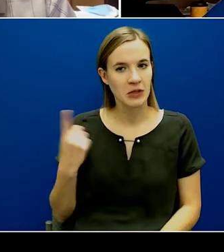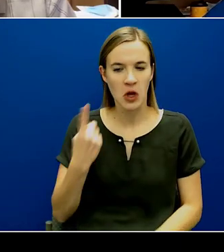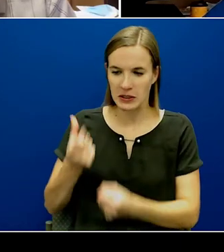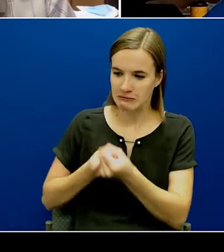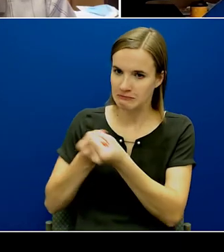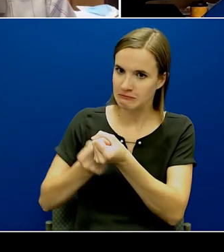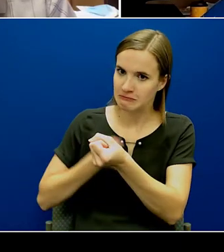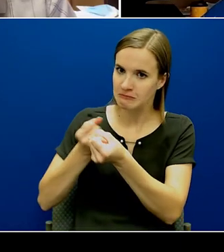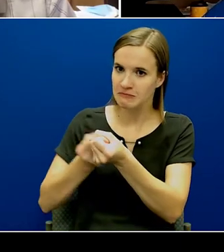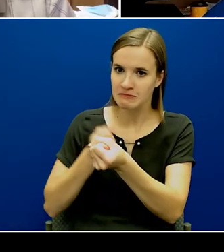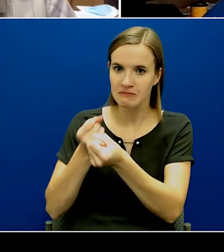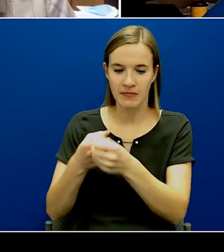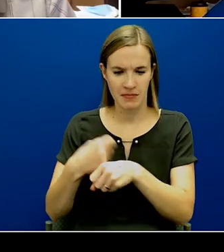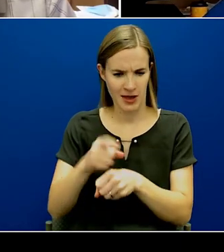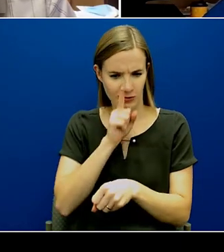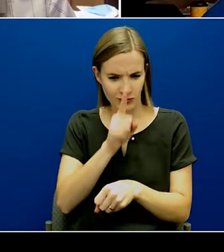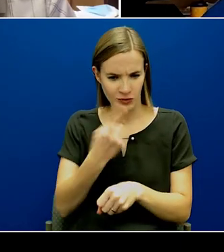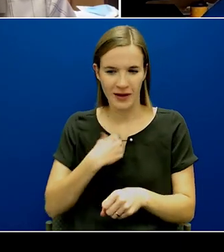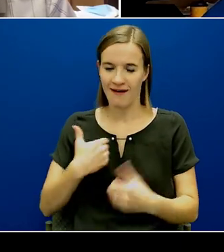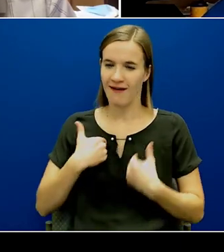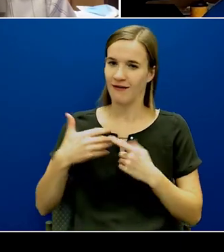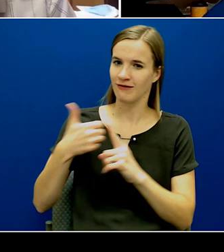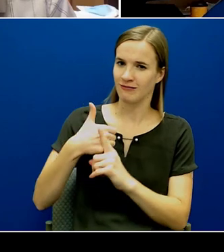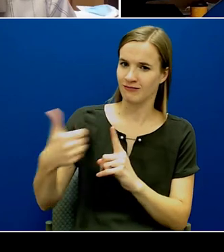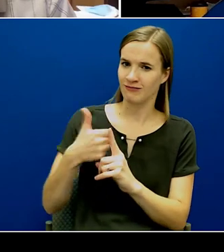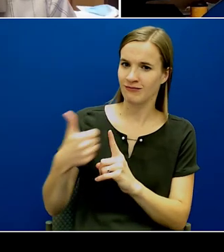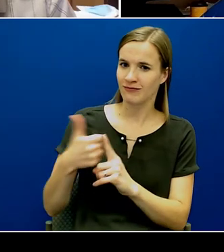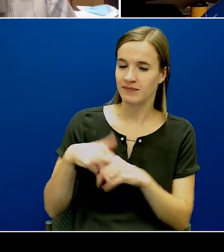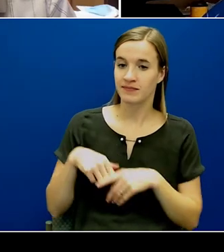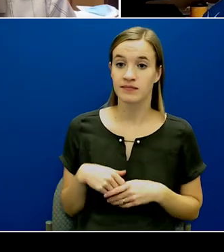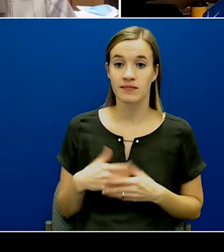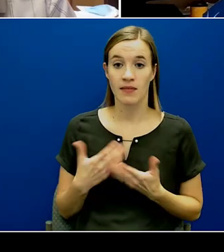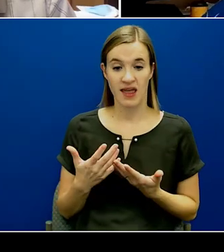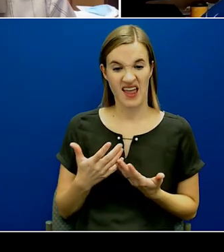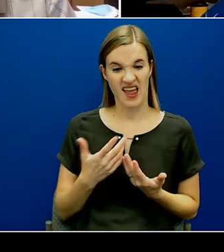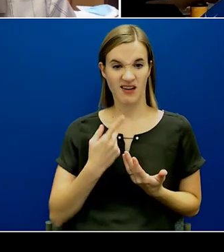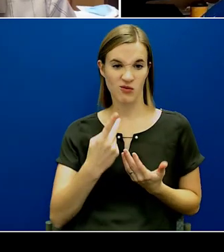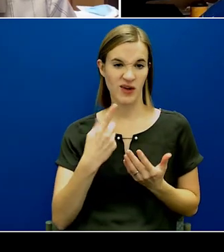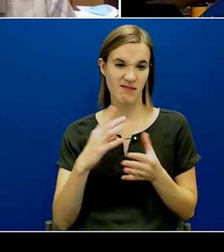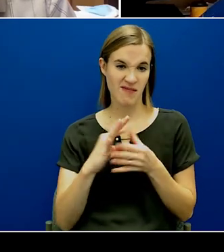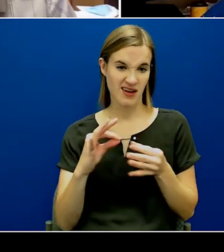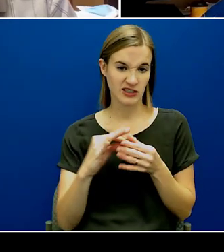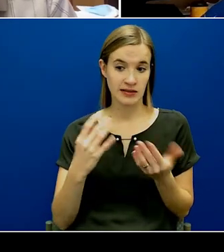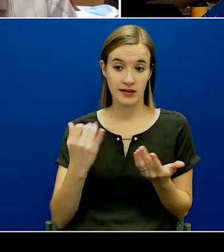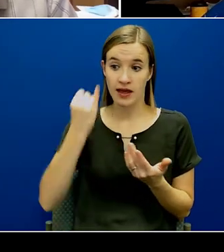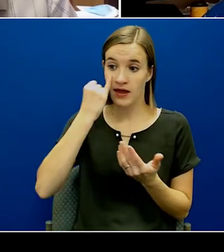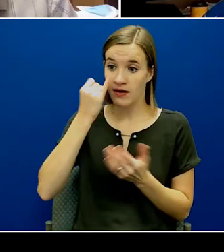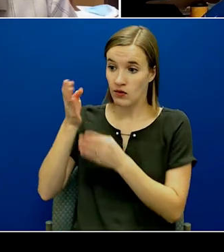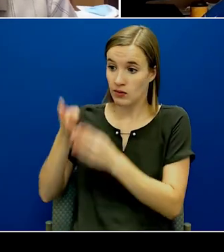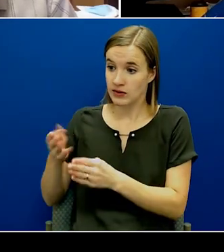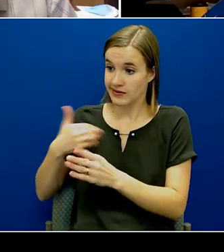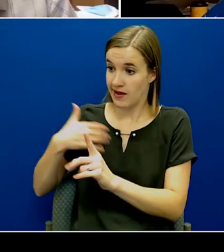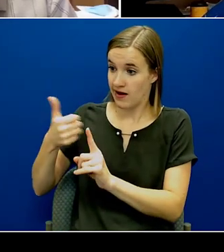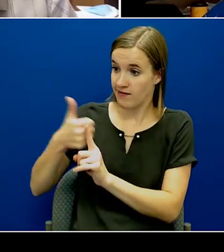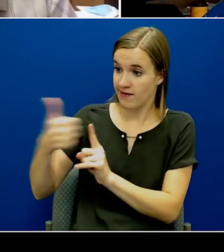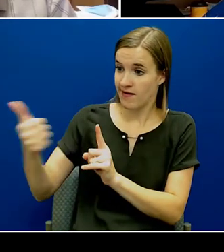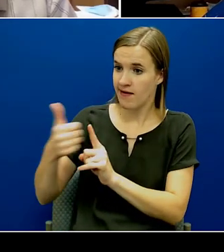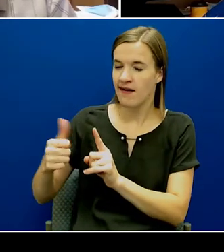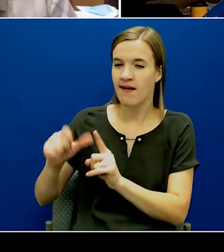community. You know, all of that saves money in the long run. So. Mark: And just kind of, basically, a good